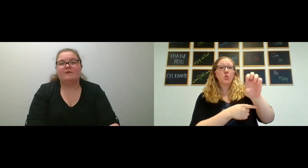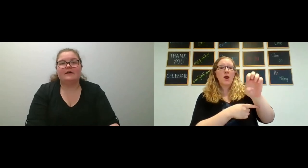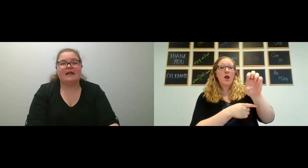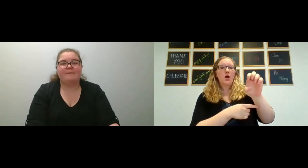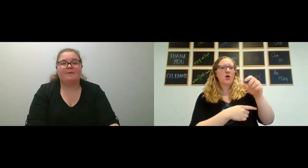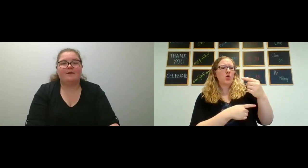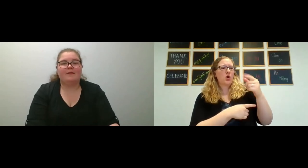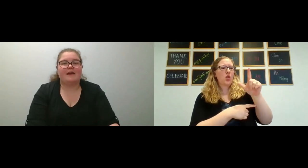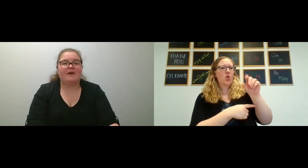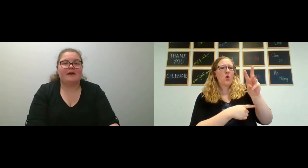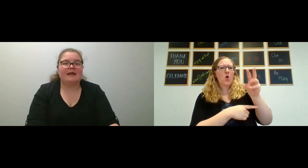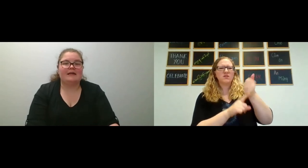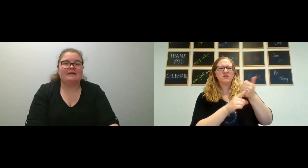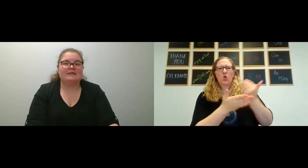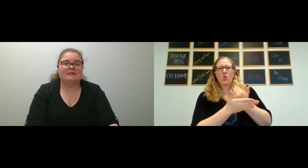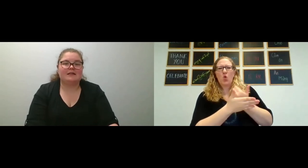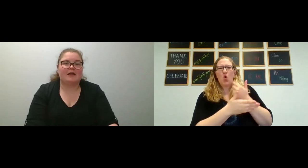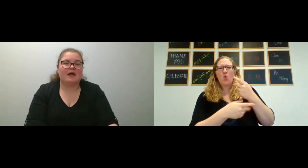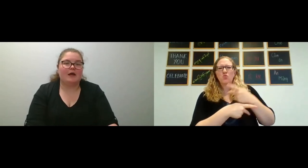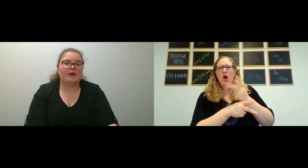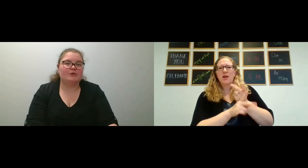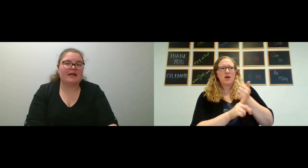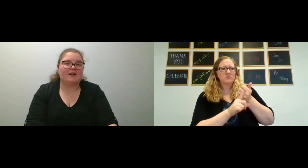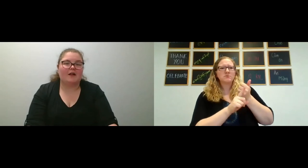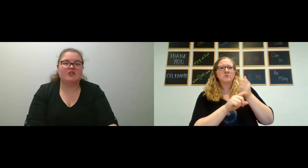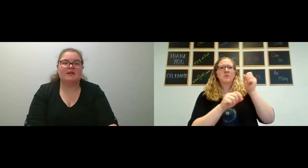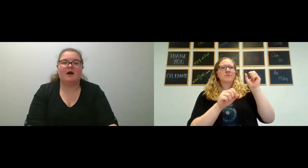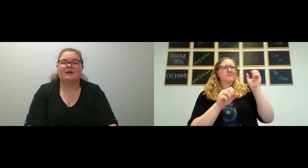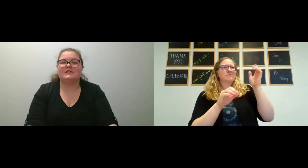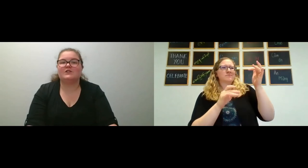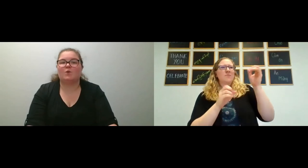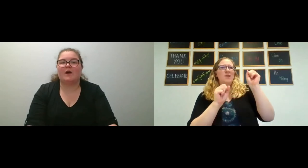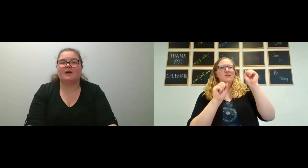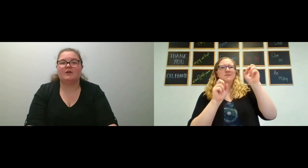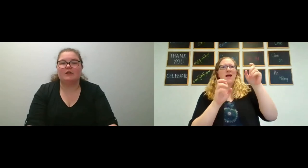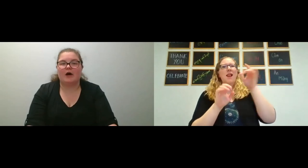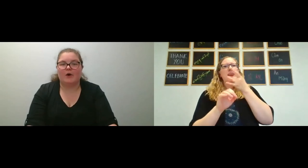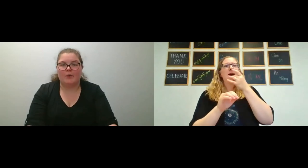For example, there is a new technology called square glow,